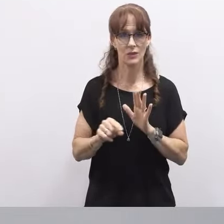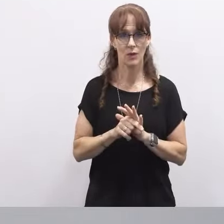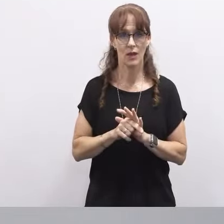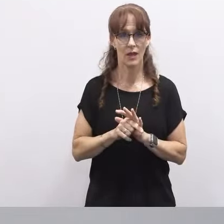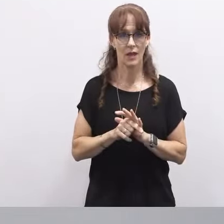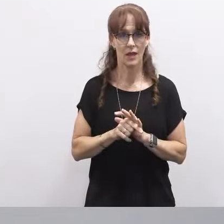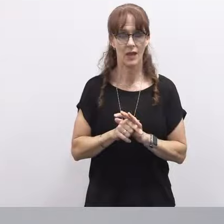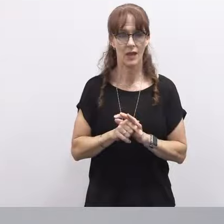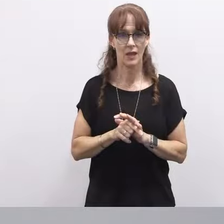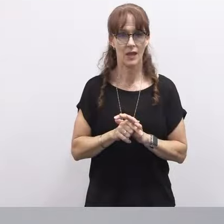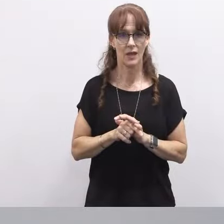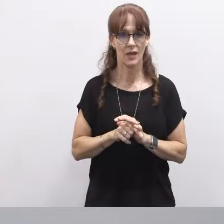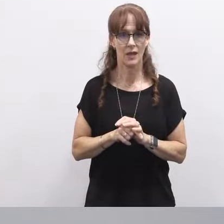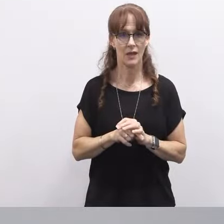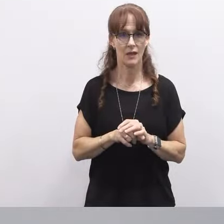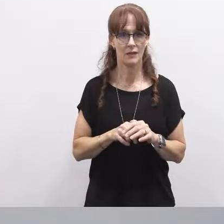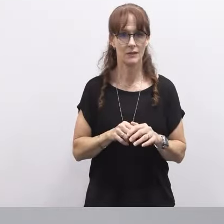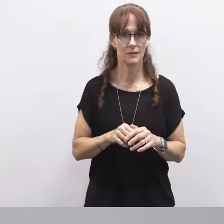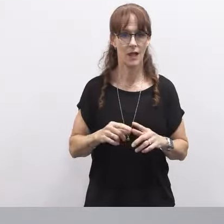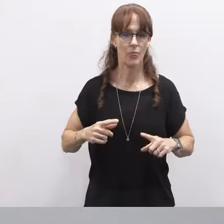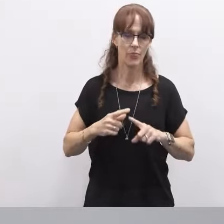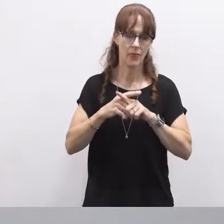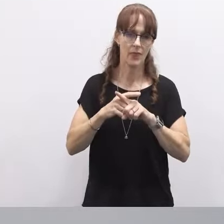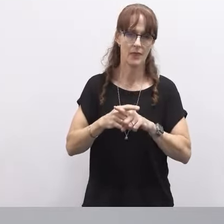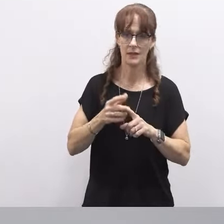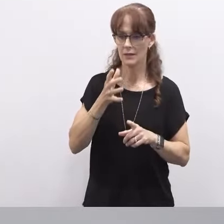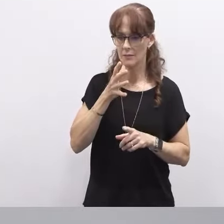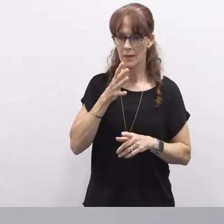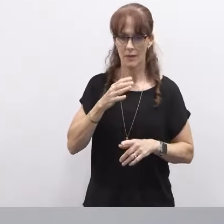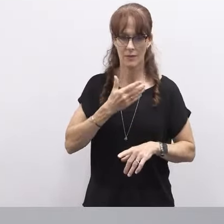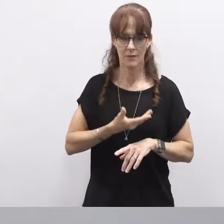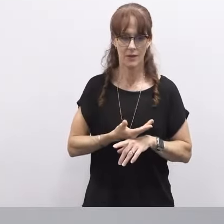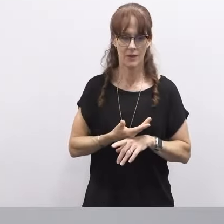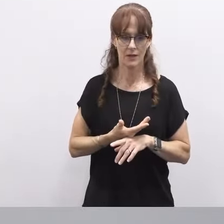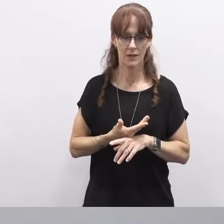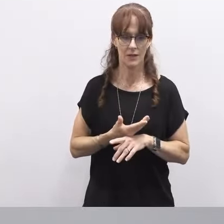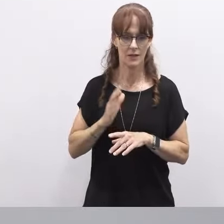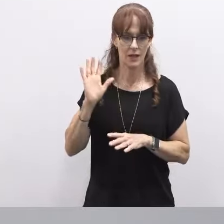who I couldn't get to go. His mother, my daughter said, "I know all that stuff.